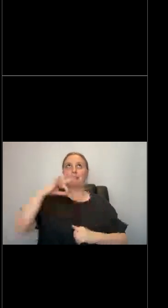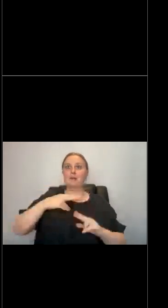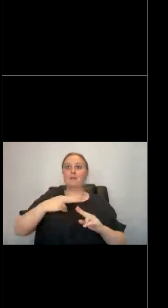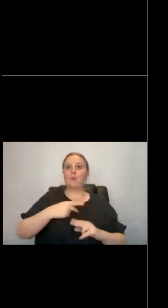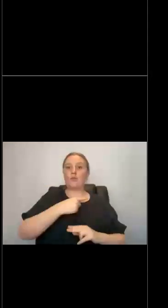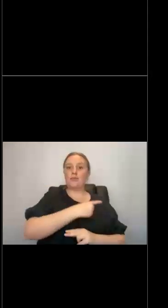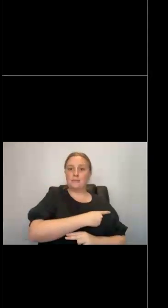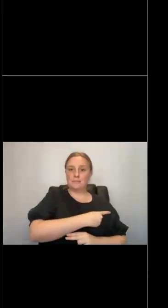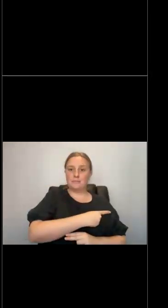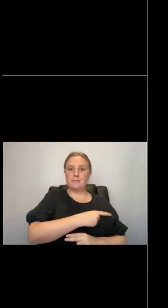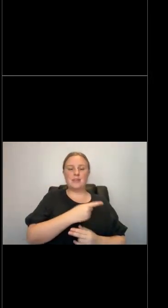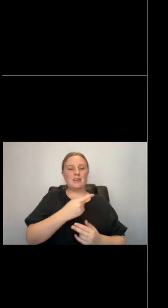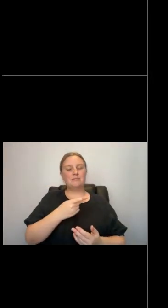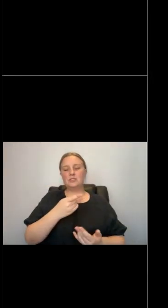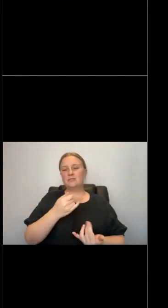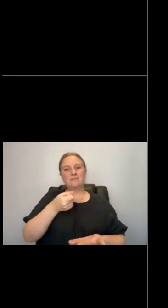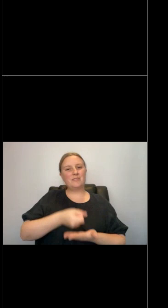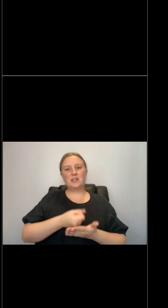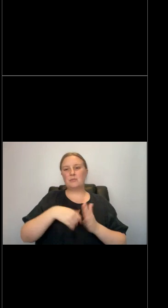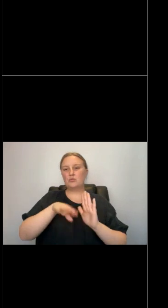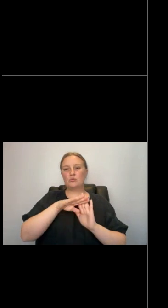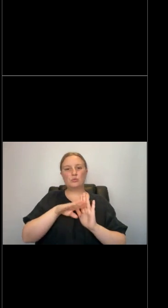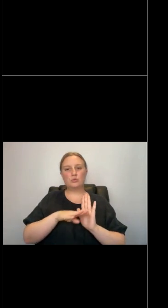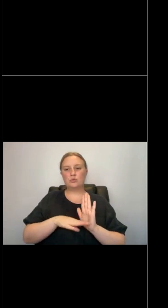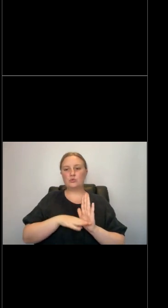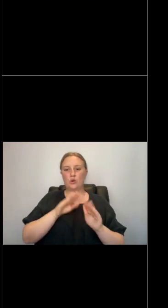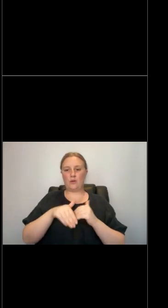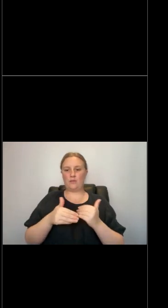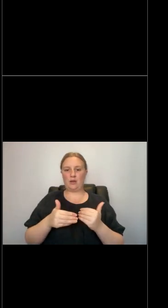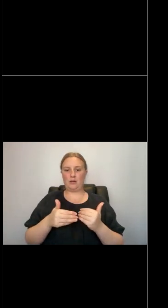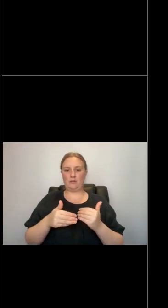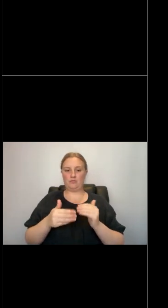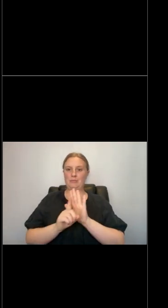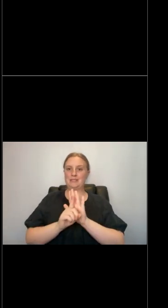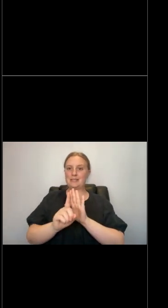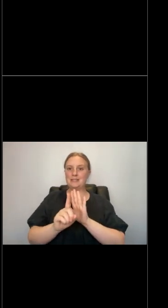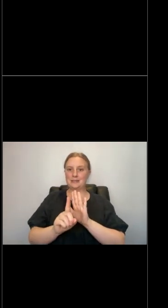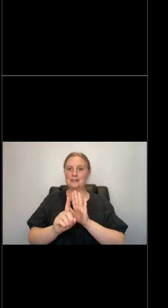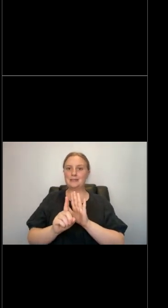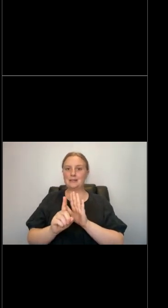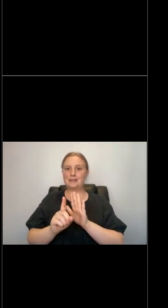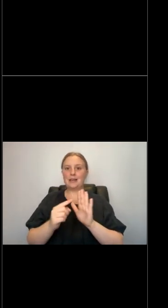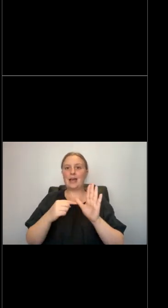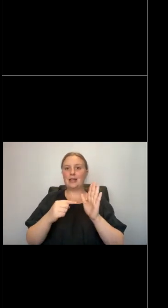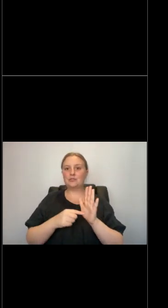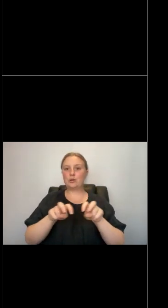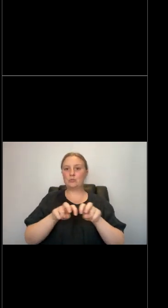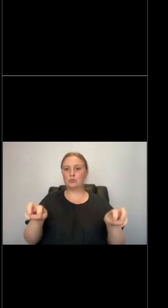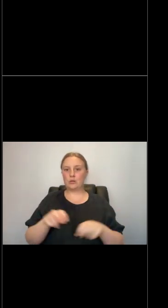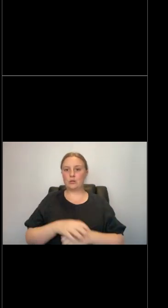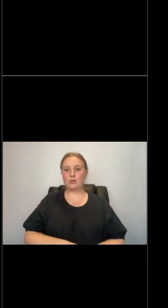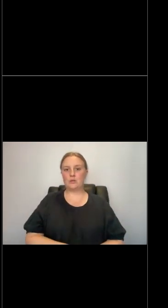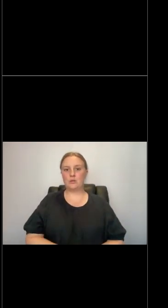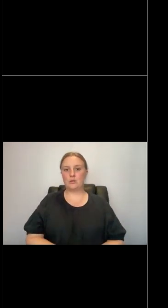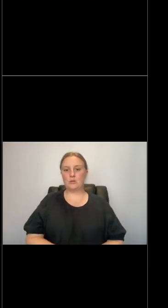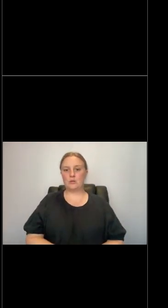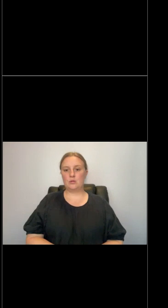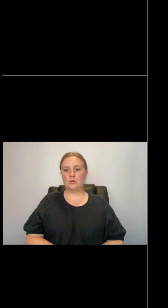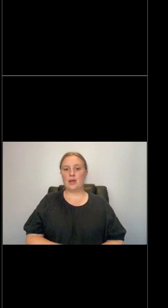somebody in the tribunal. Now, there are some factsheets available